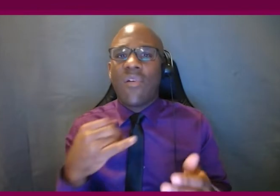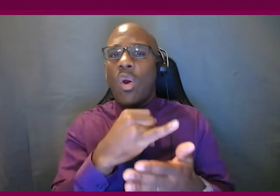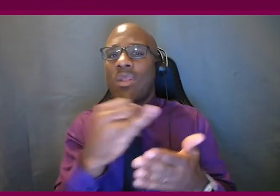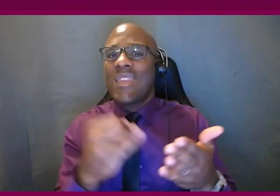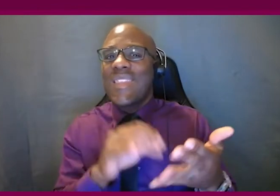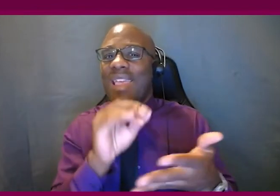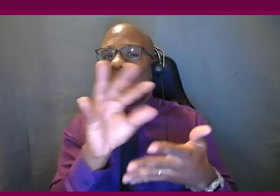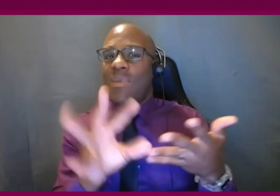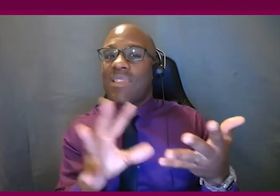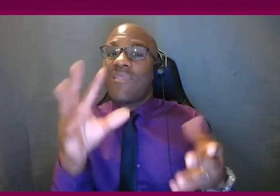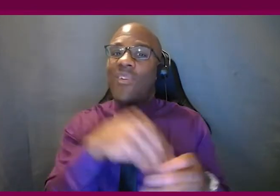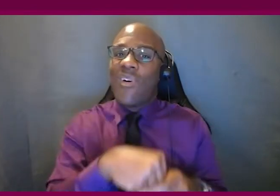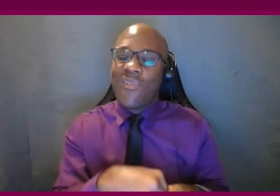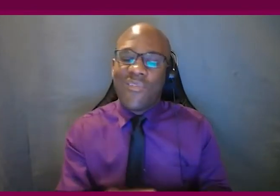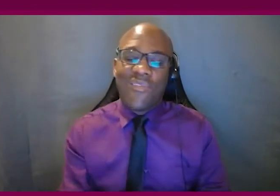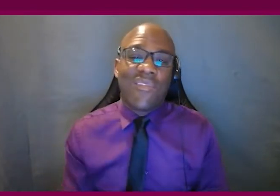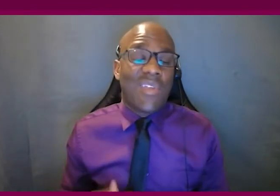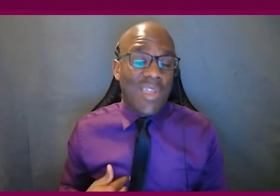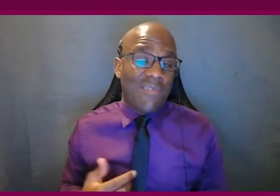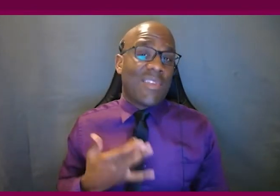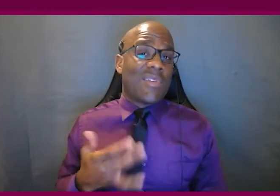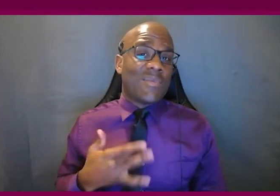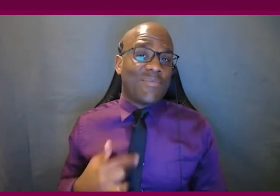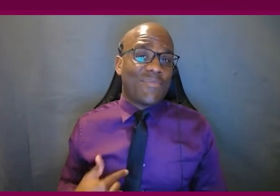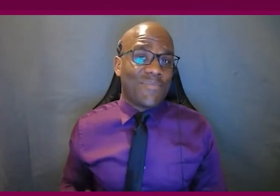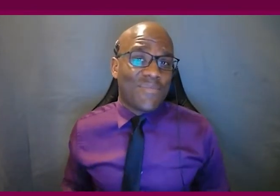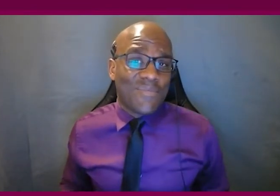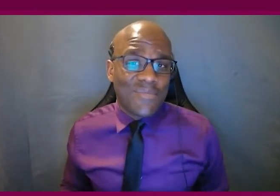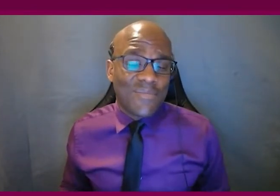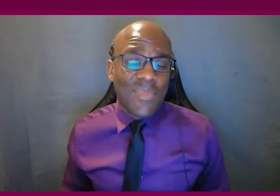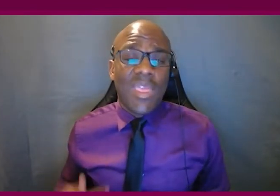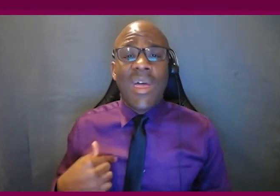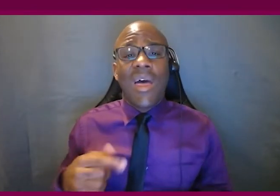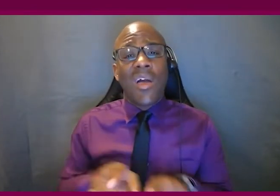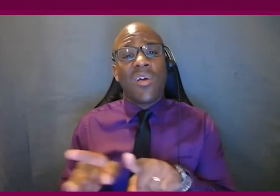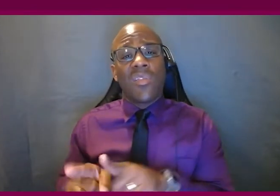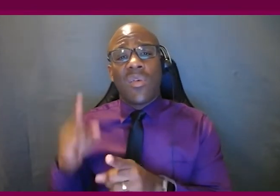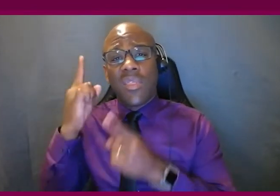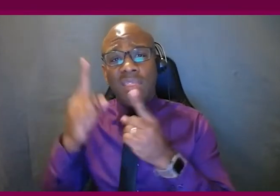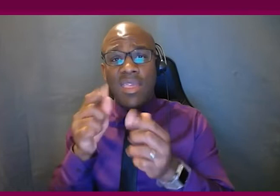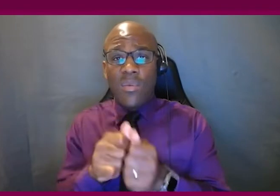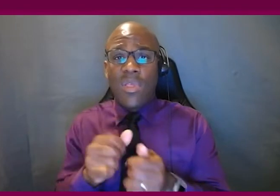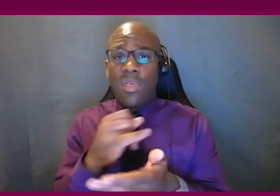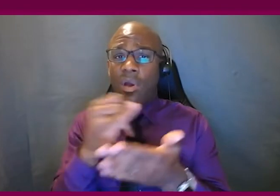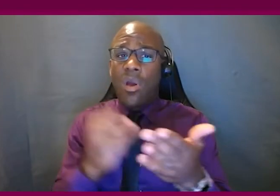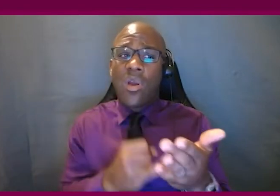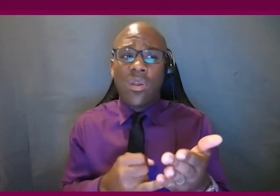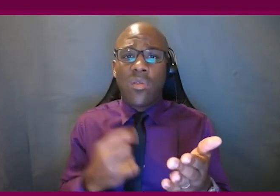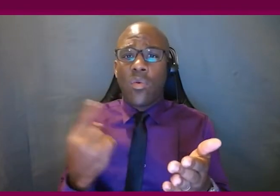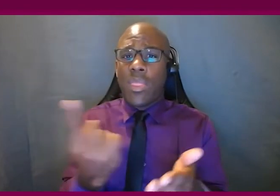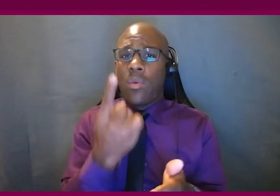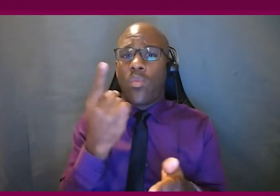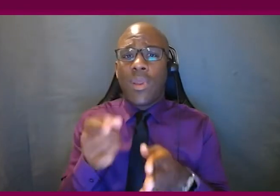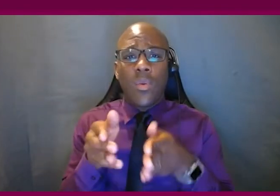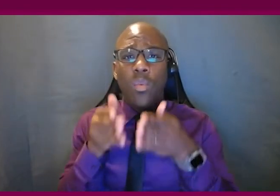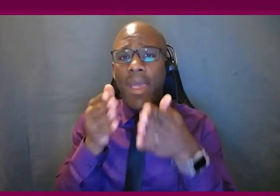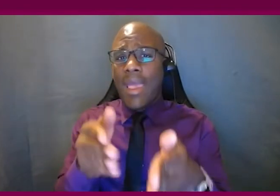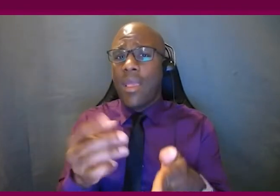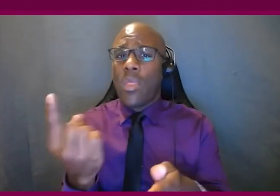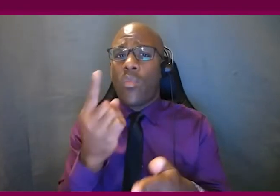You can approach art from so many different angles. It can be visual. It can be musical. It can be movement.